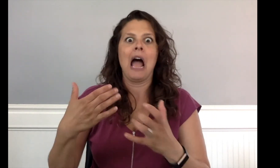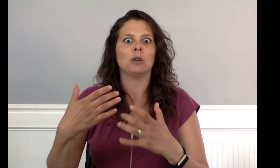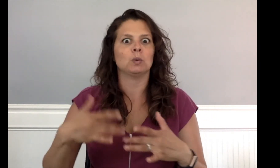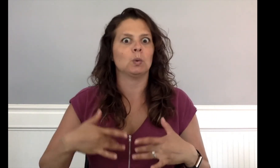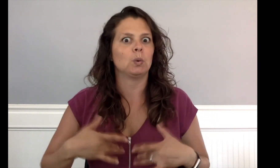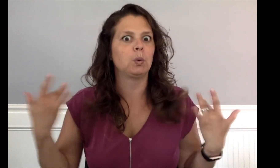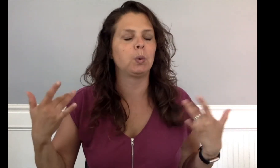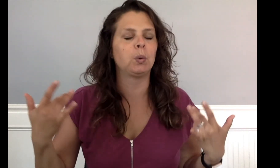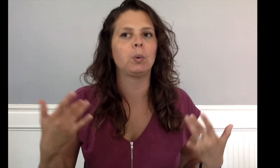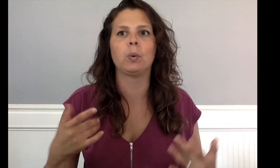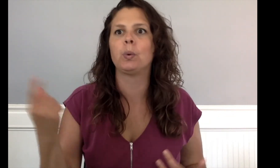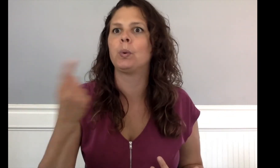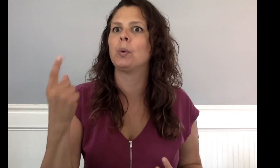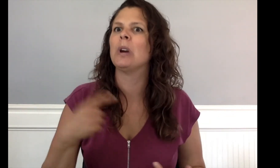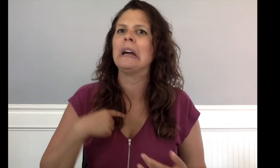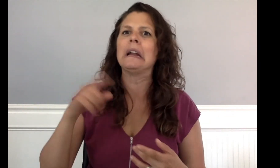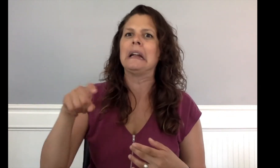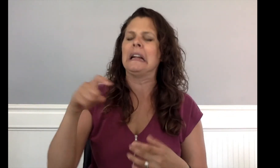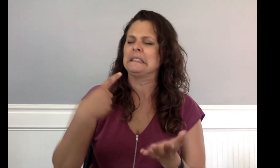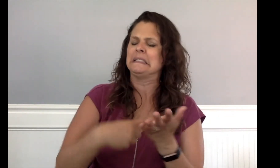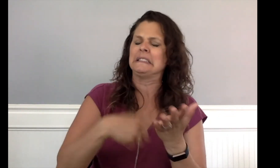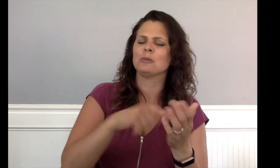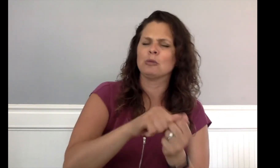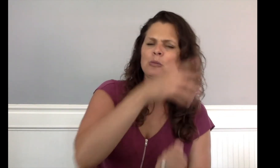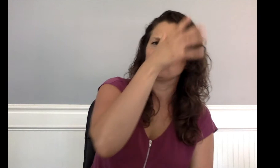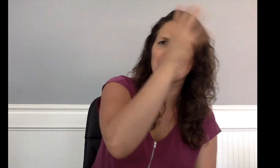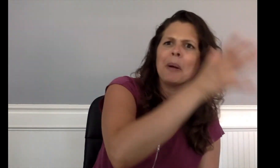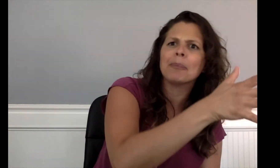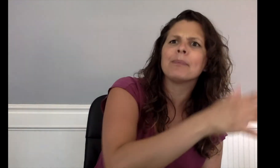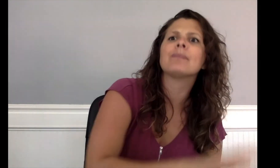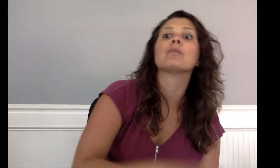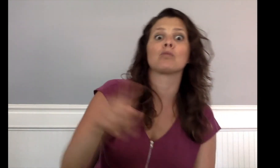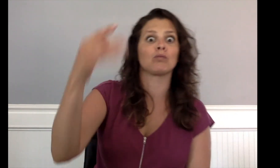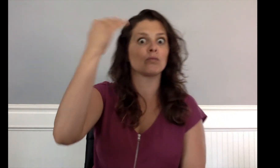There is some intrigue with that year. I need to discuss it with Grandpa.